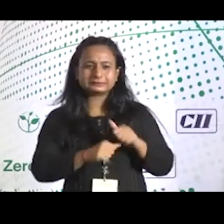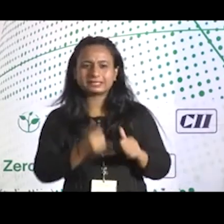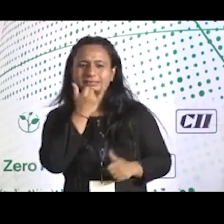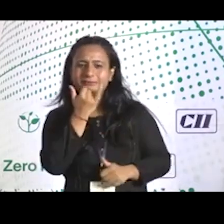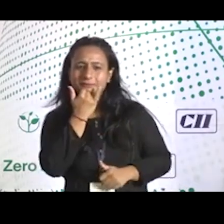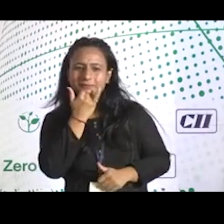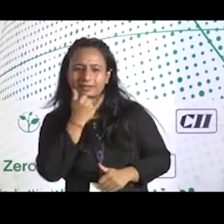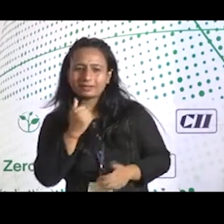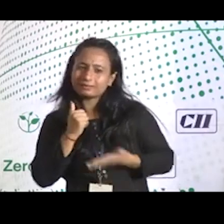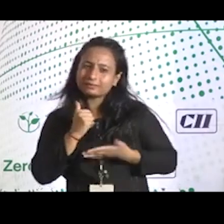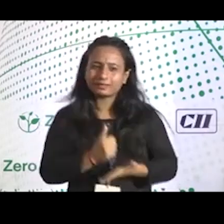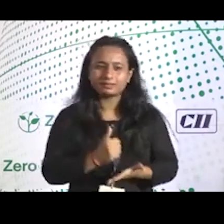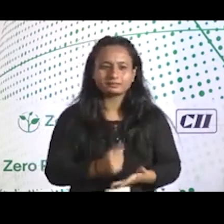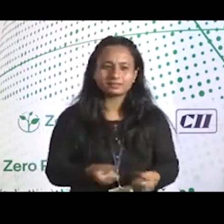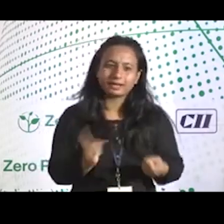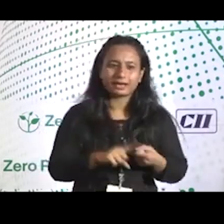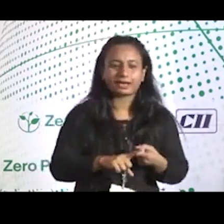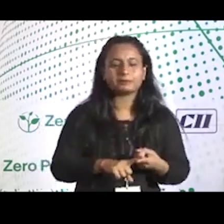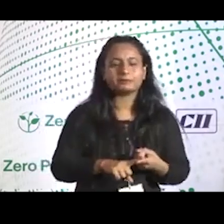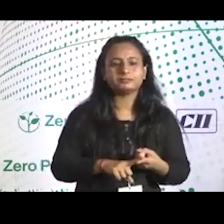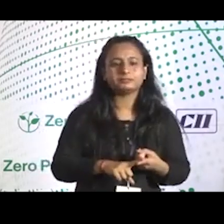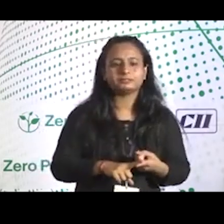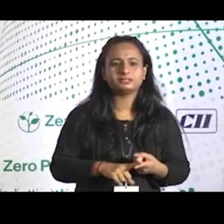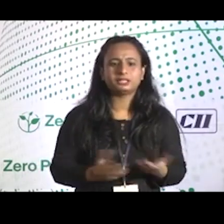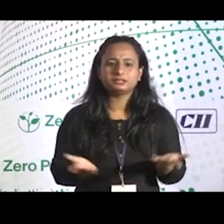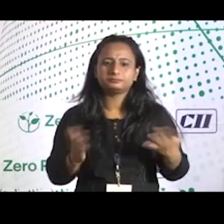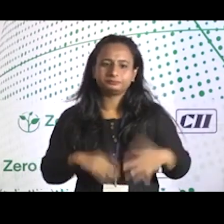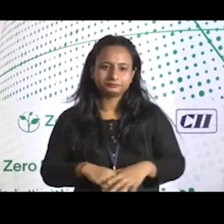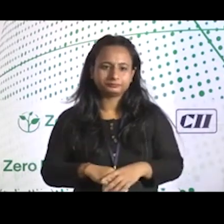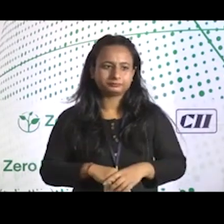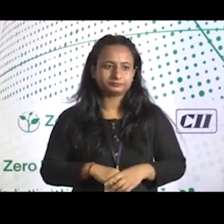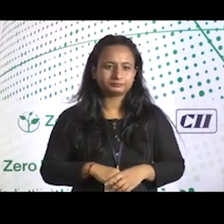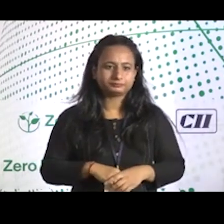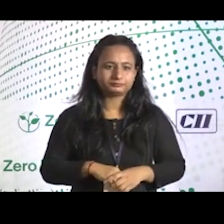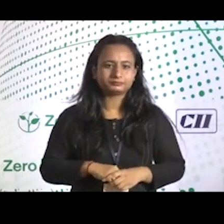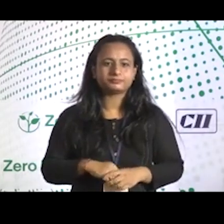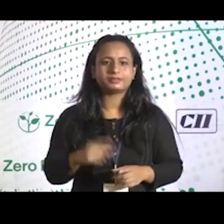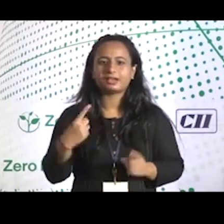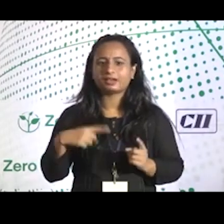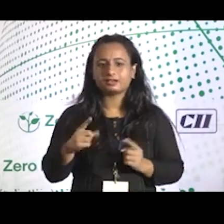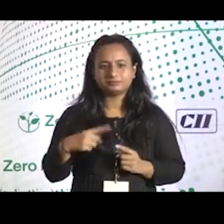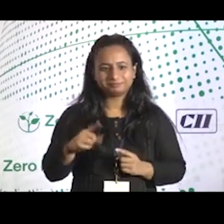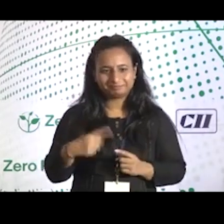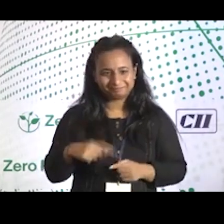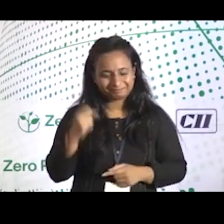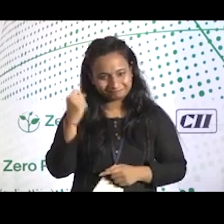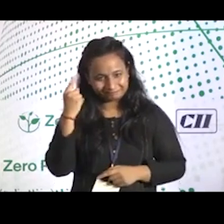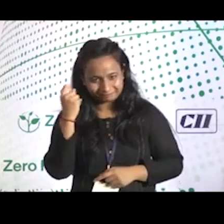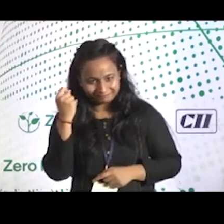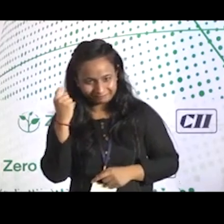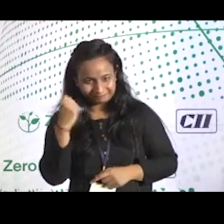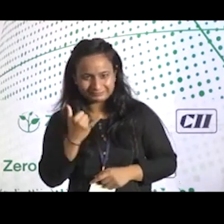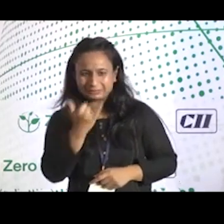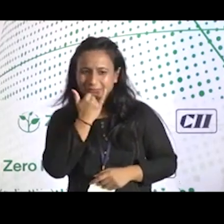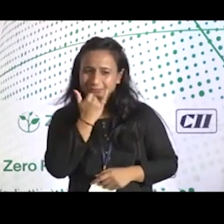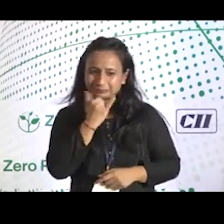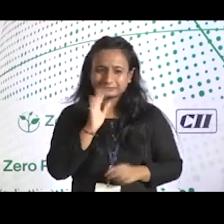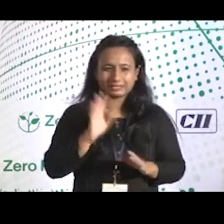Open. Absolutely agree. And I think we've all like somewhere in our rules to make these mistakes and learn from them.